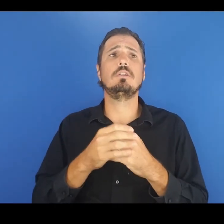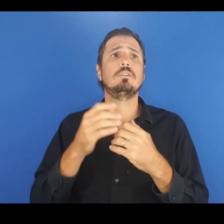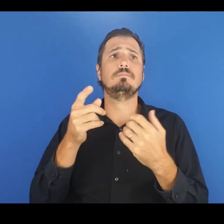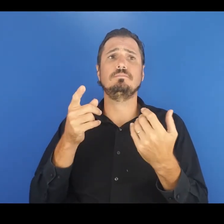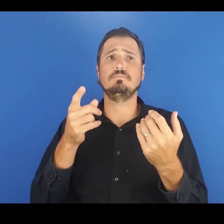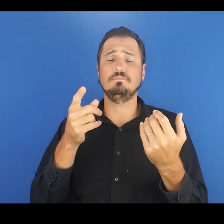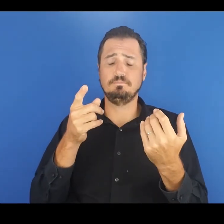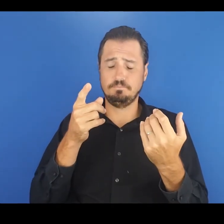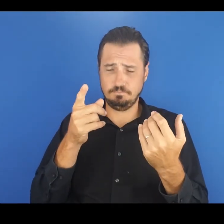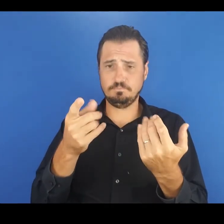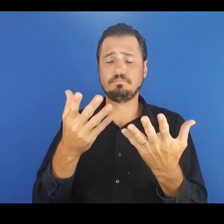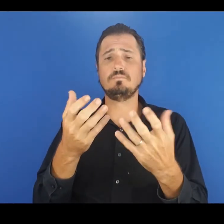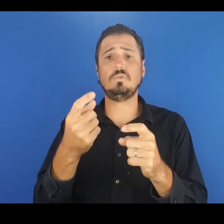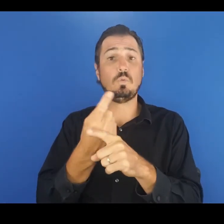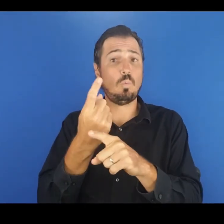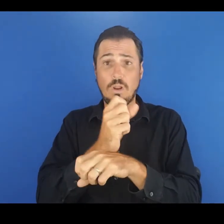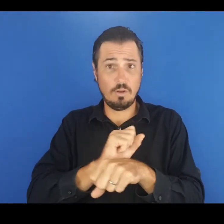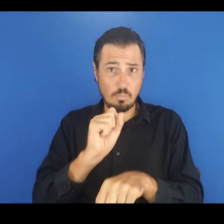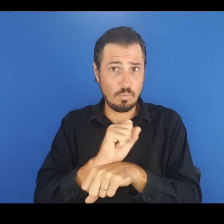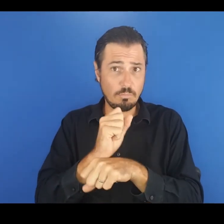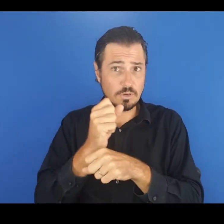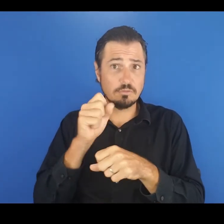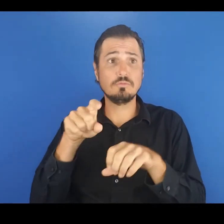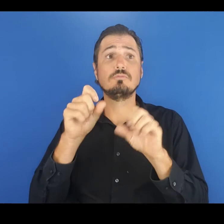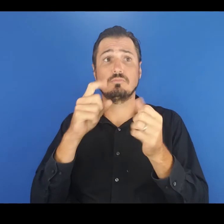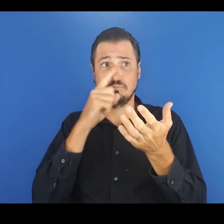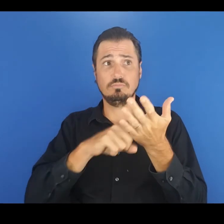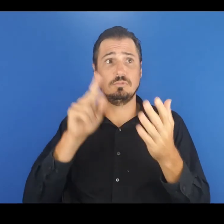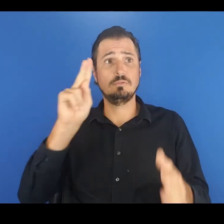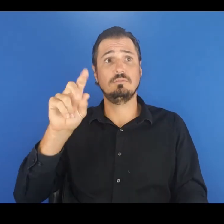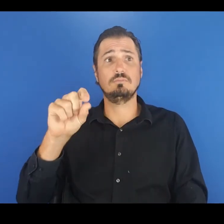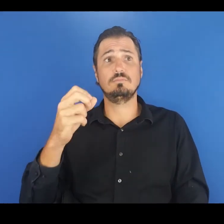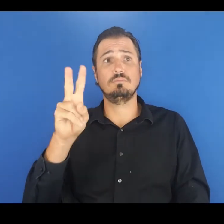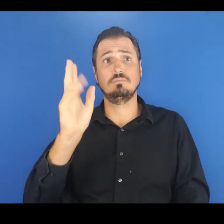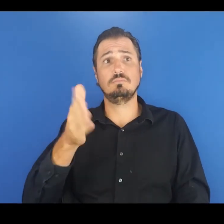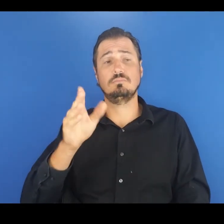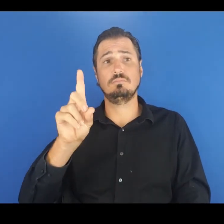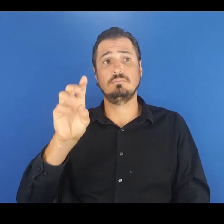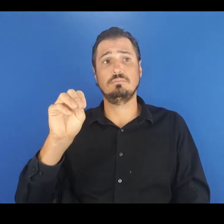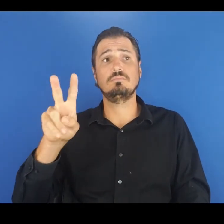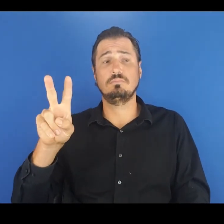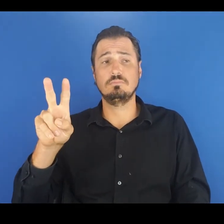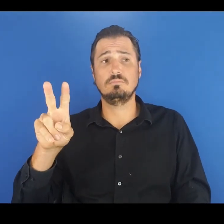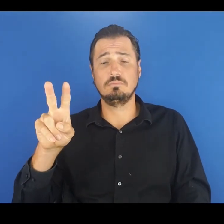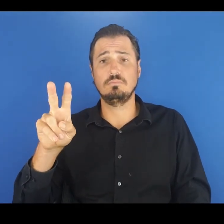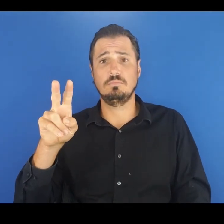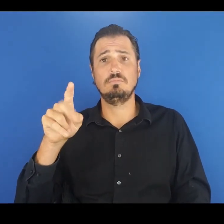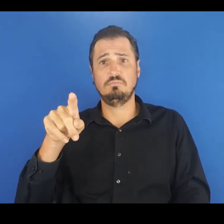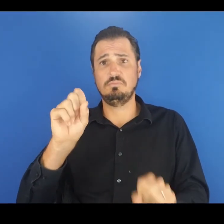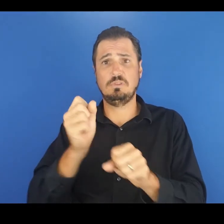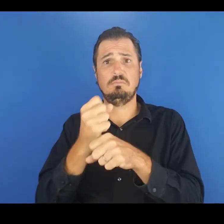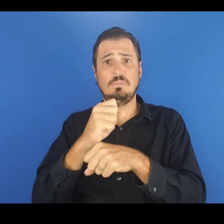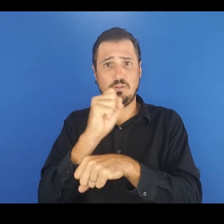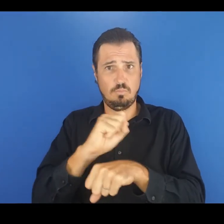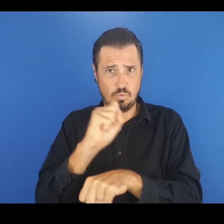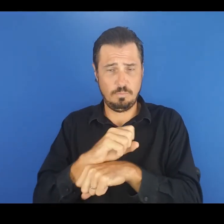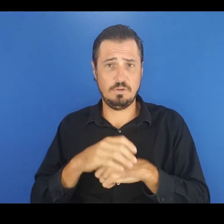For regular appointments during business hours, please visit kauai.gov/DMV to get an appointment